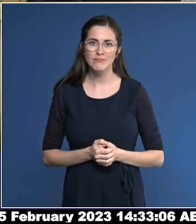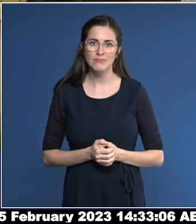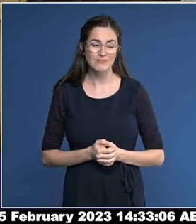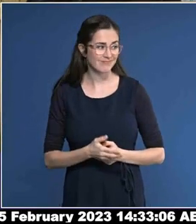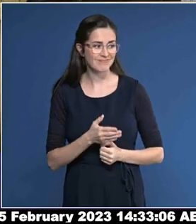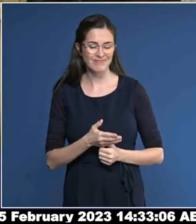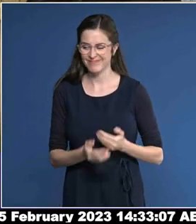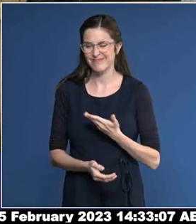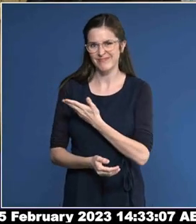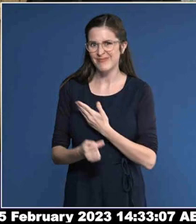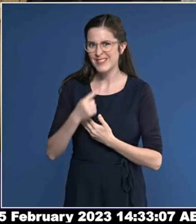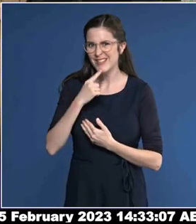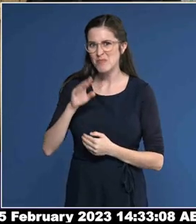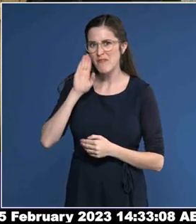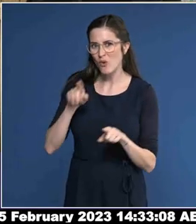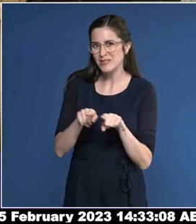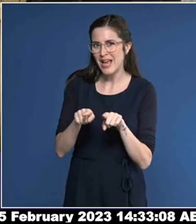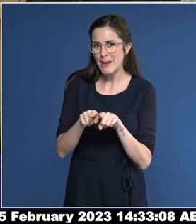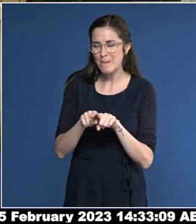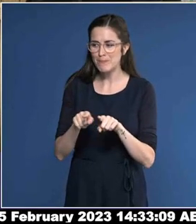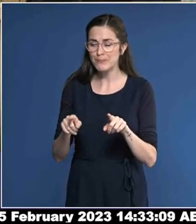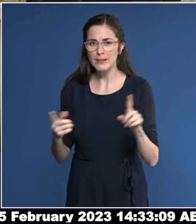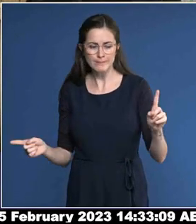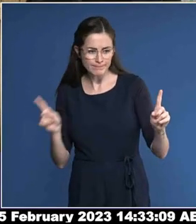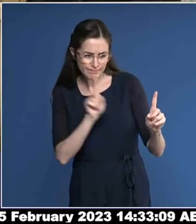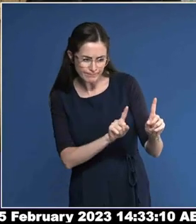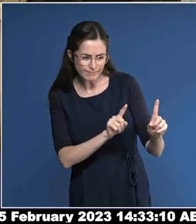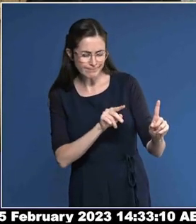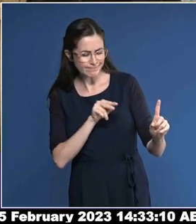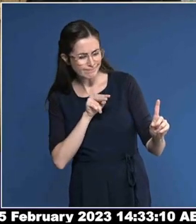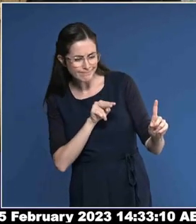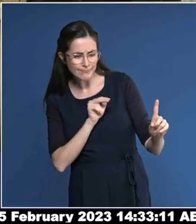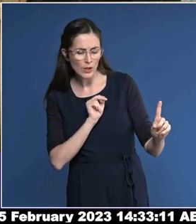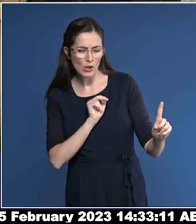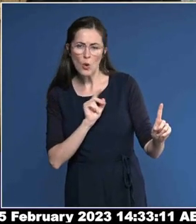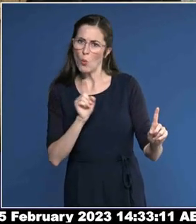as well. So it's being able to look at what is actually critically important in the